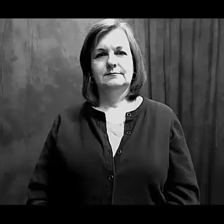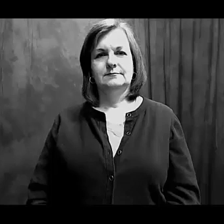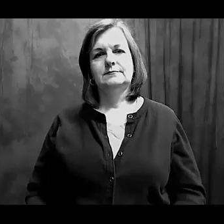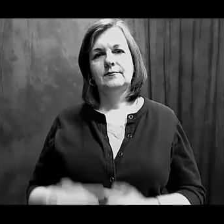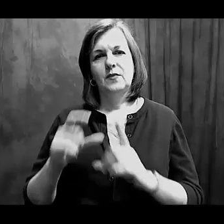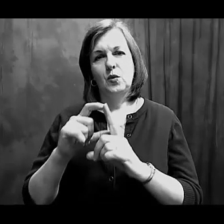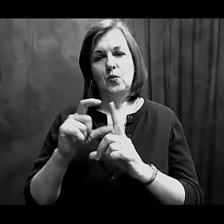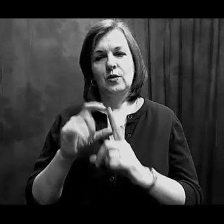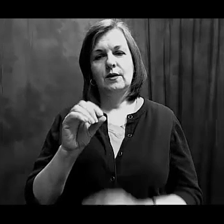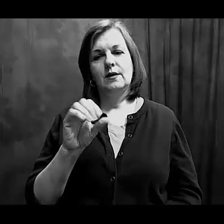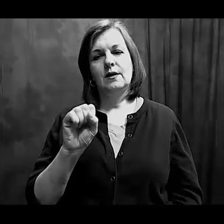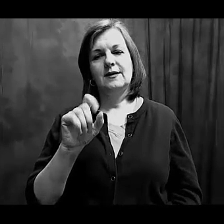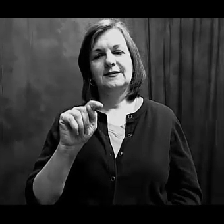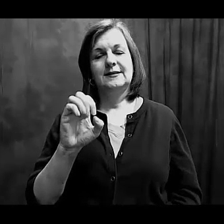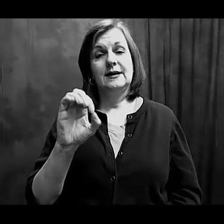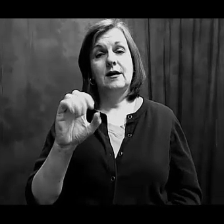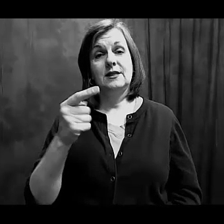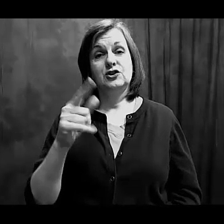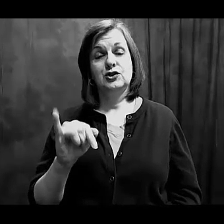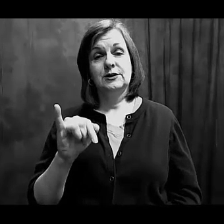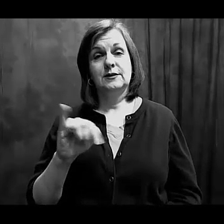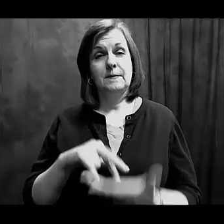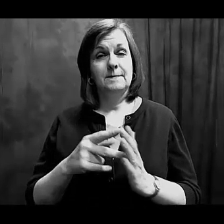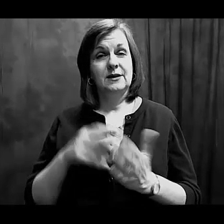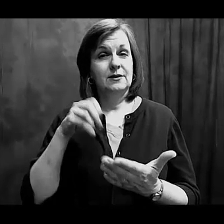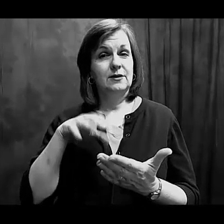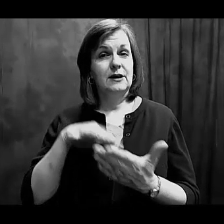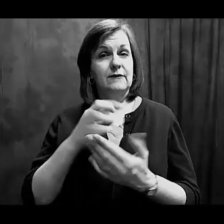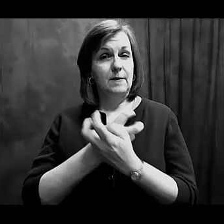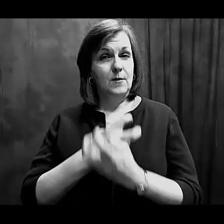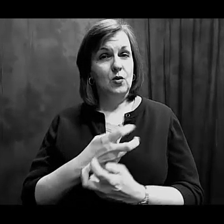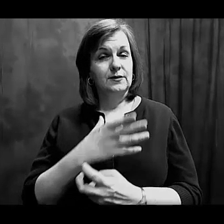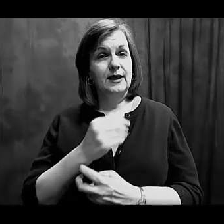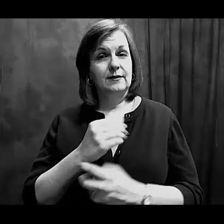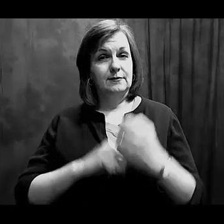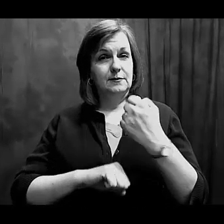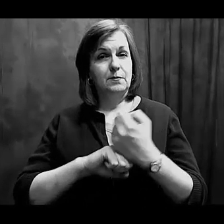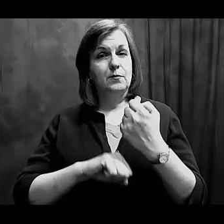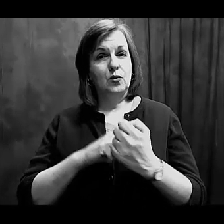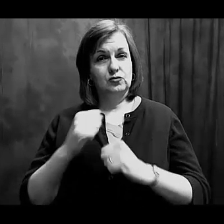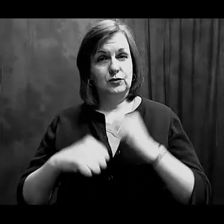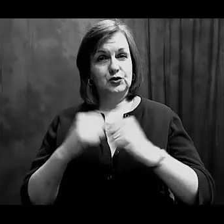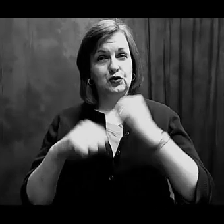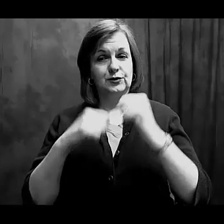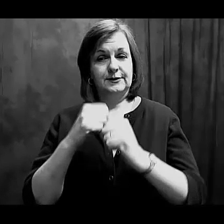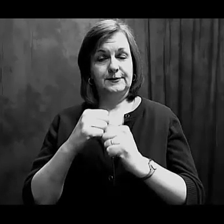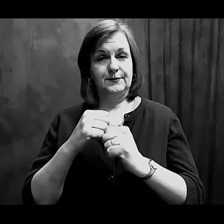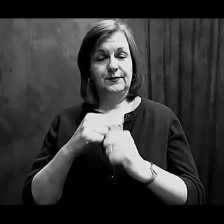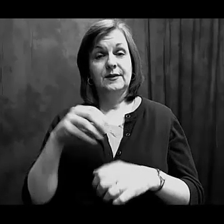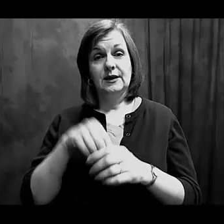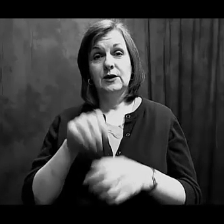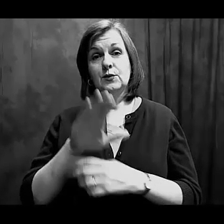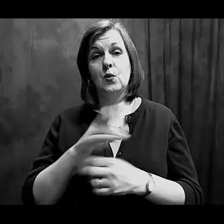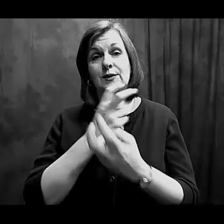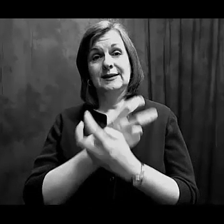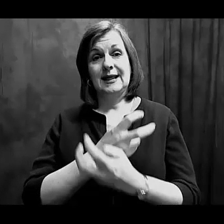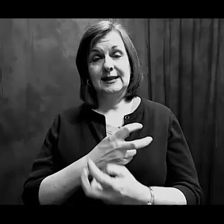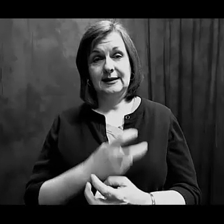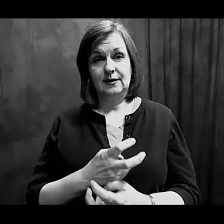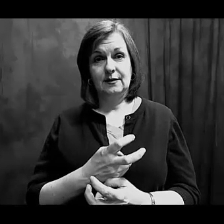Osteology is simply the study of bones and the bone support structures -- what we're looking for in